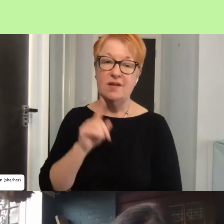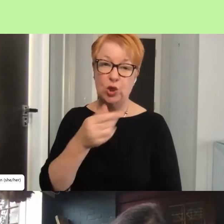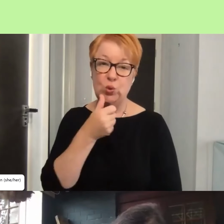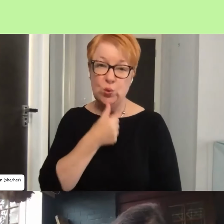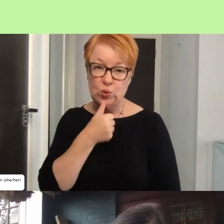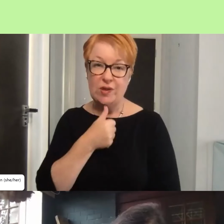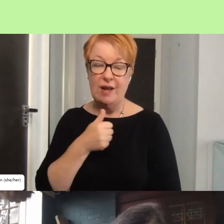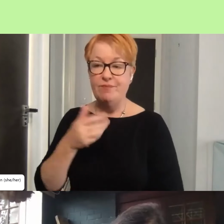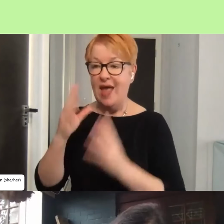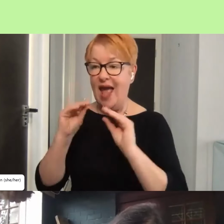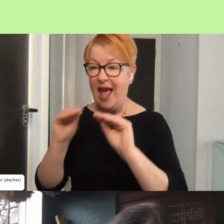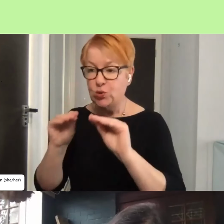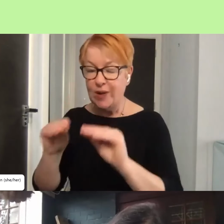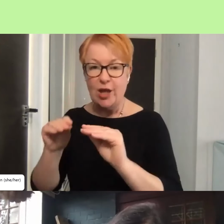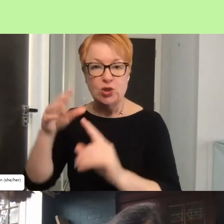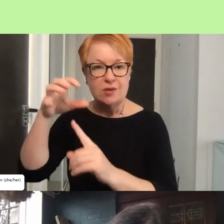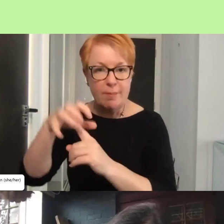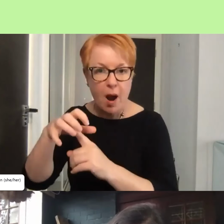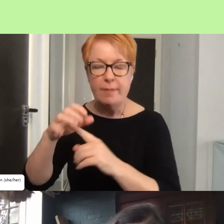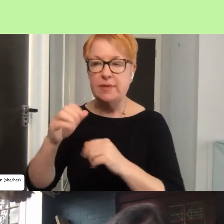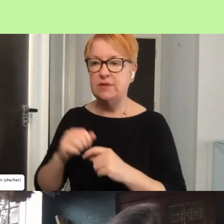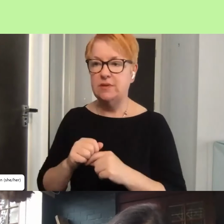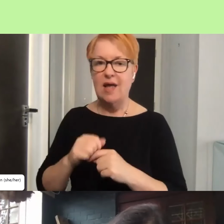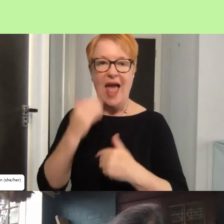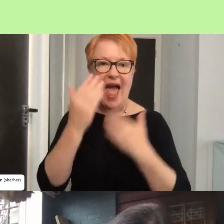exhibition departments of the institutions and exhibition departments